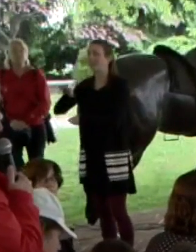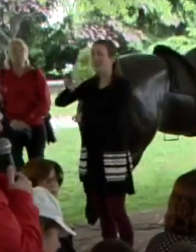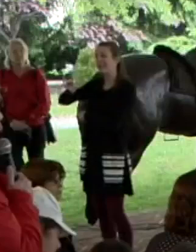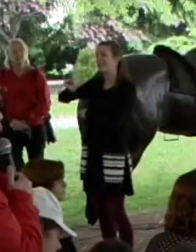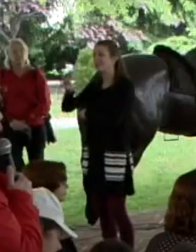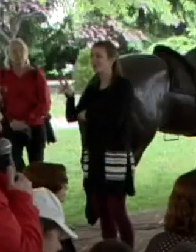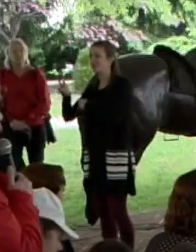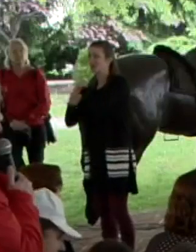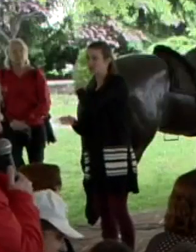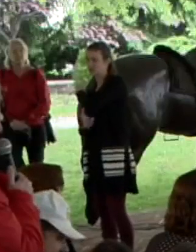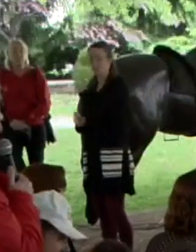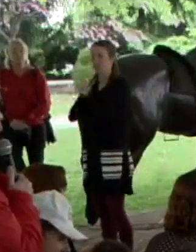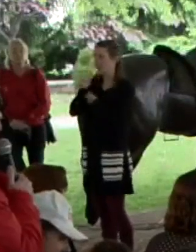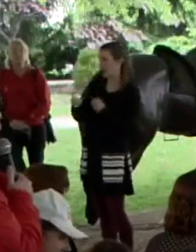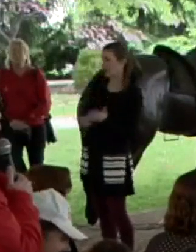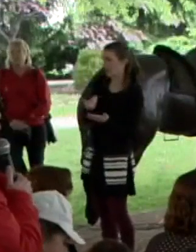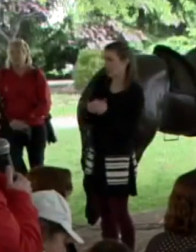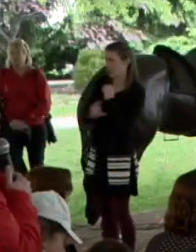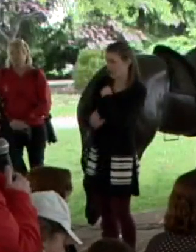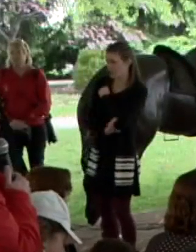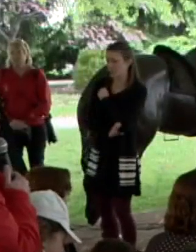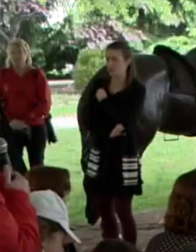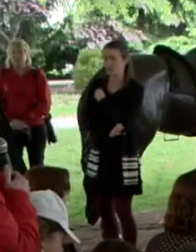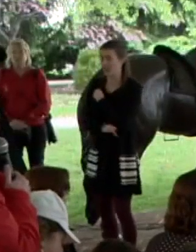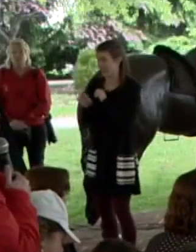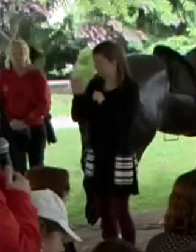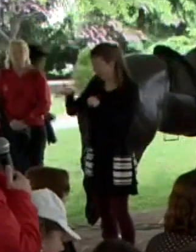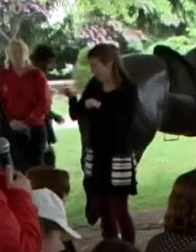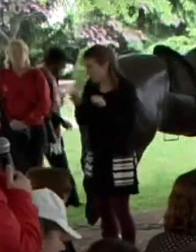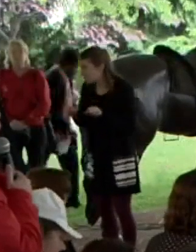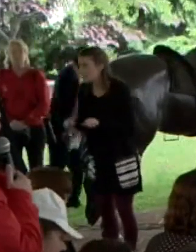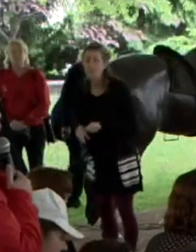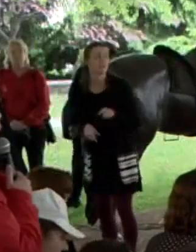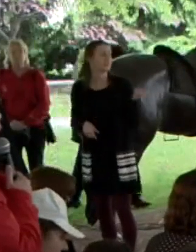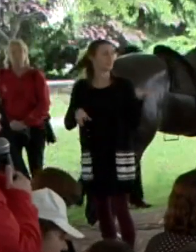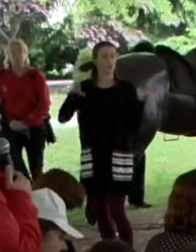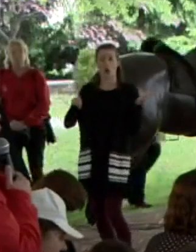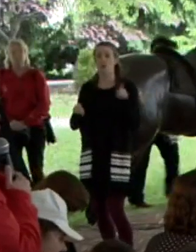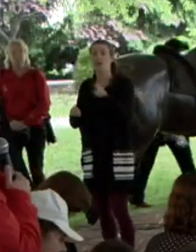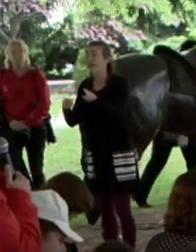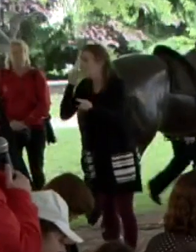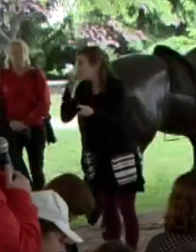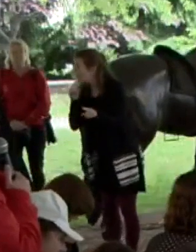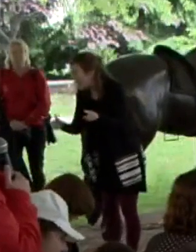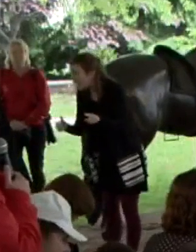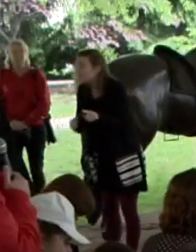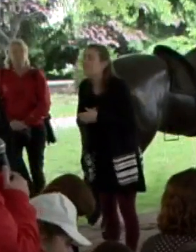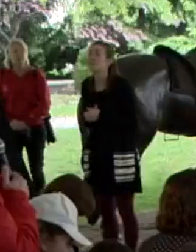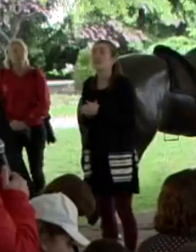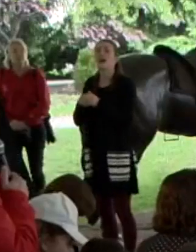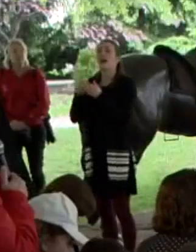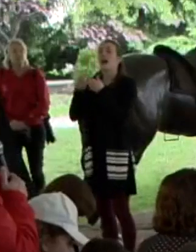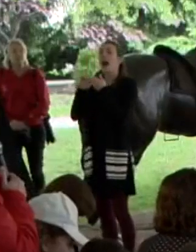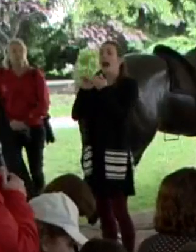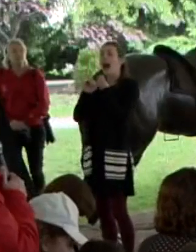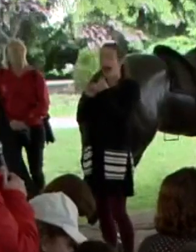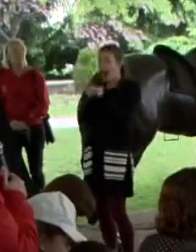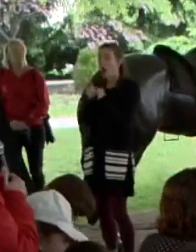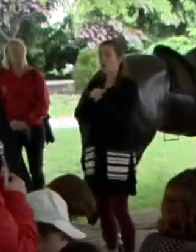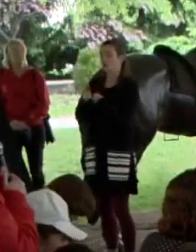SOMEBODY ELSE TO VOTE IN FAVOR OF STATEHOOD YET IN FAVOR OF THE '82 CONSTITUTION RATHER THAN THIS NEW ONE?